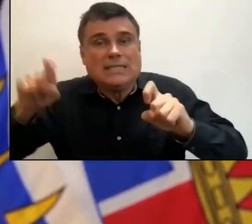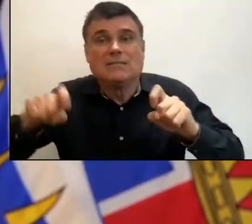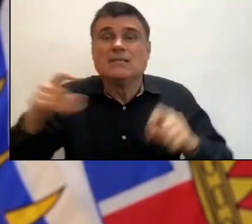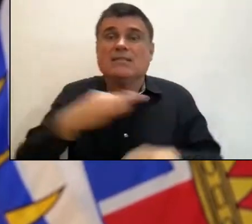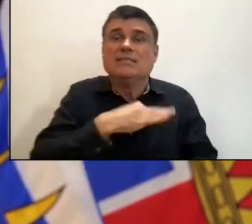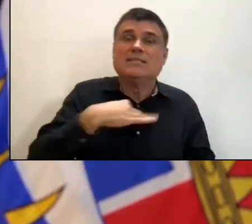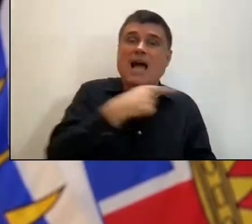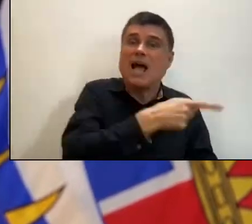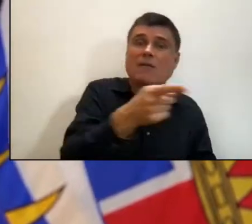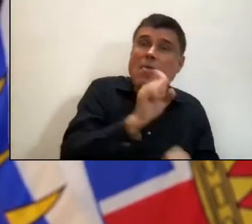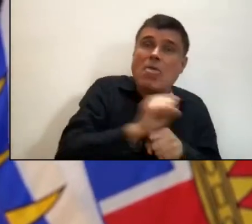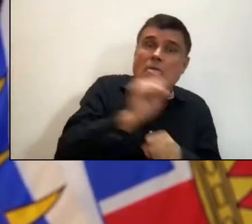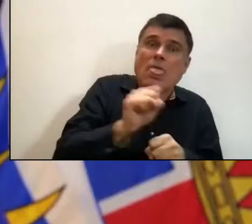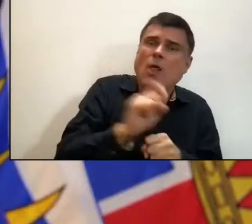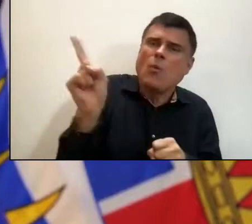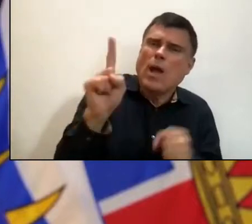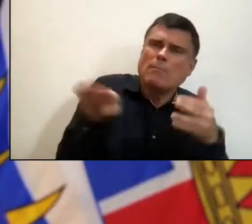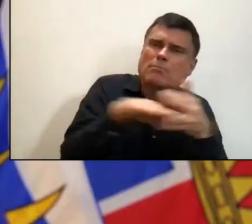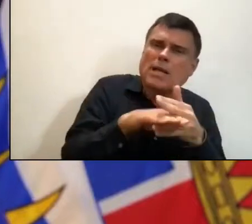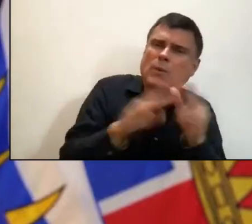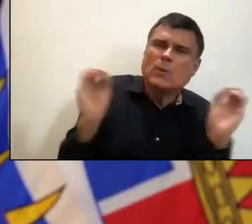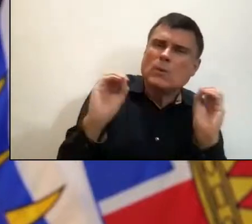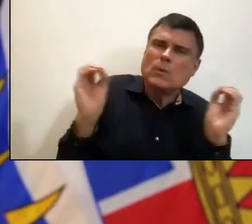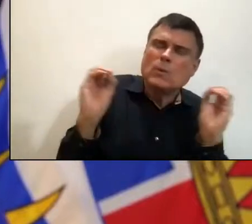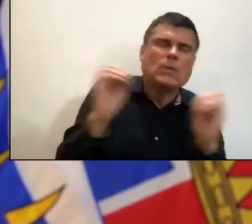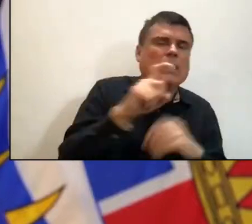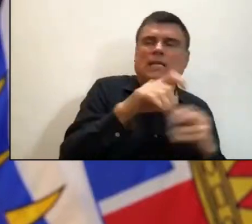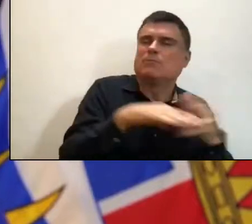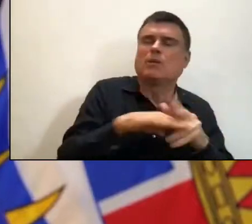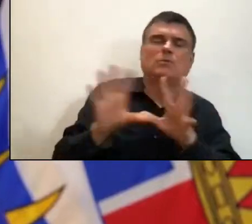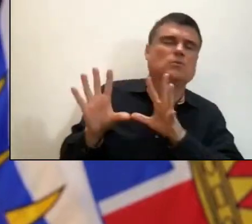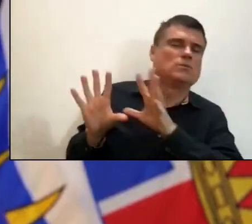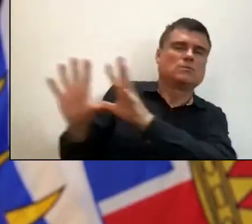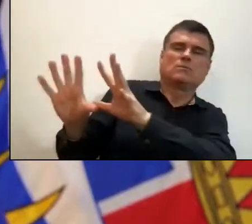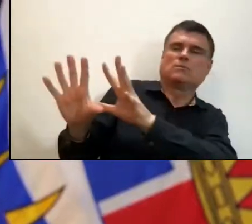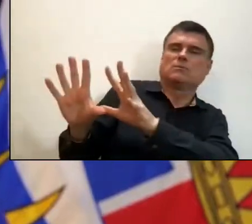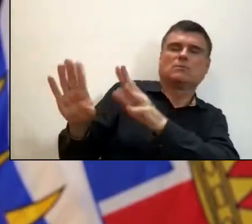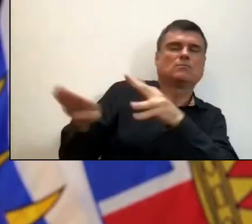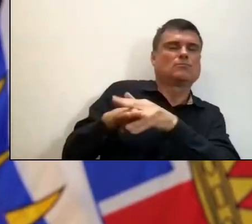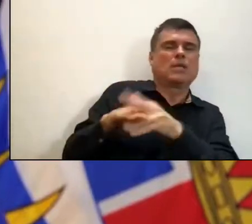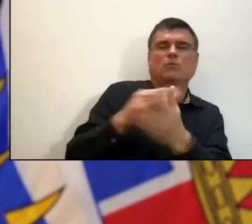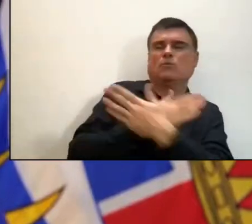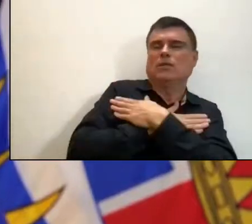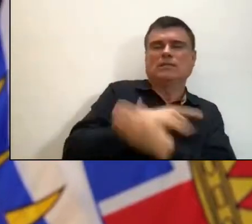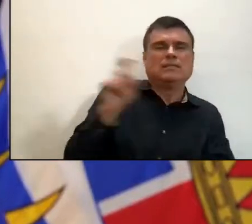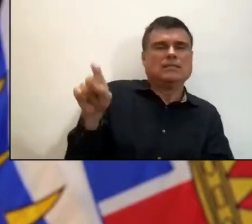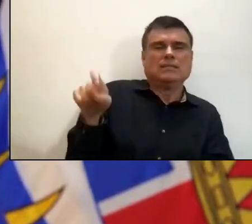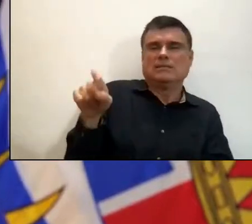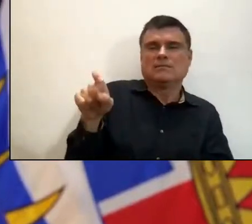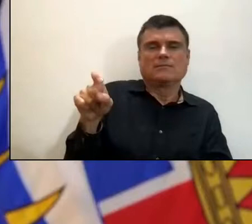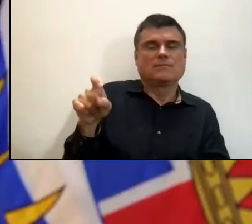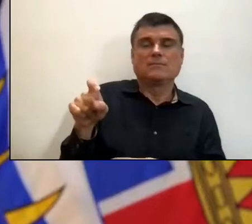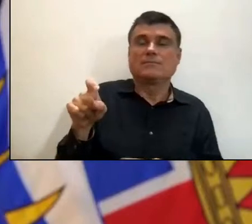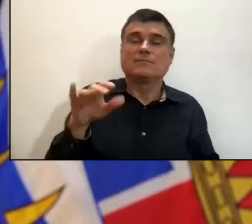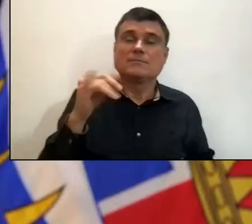But it became also really clear that if we didn't do something